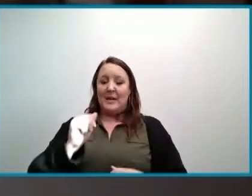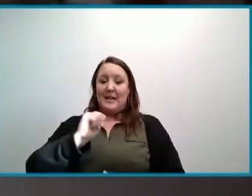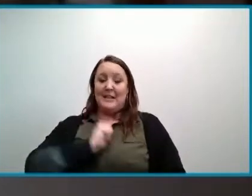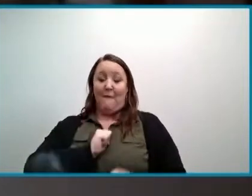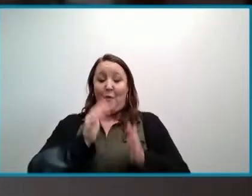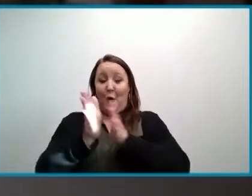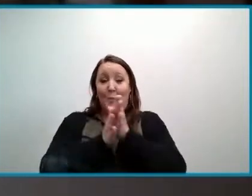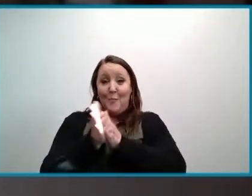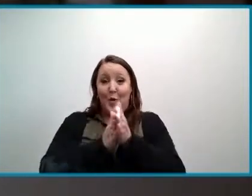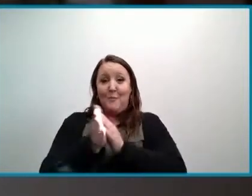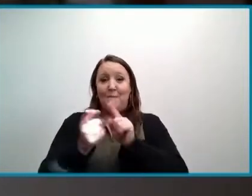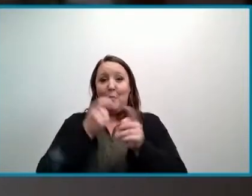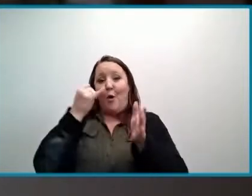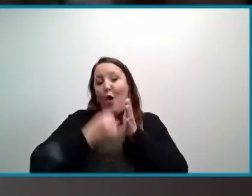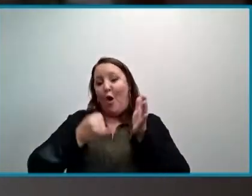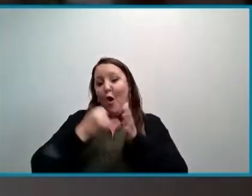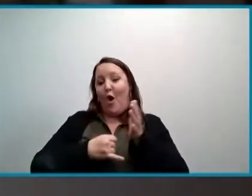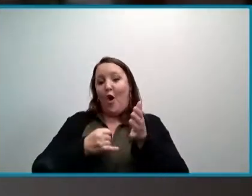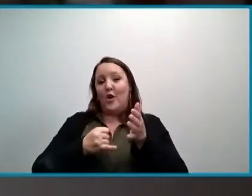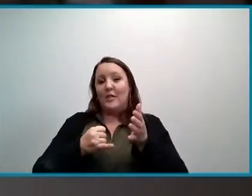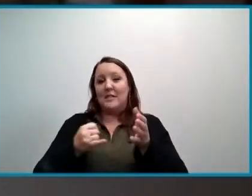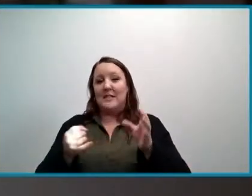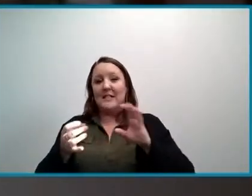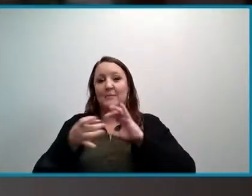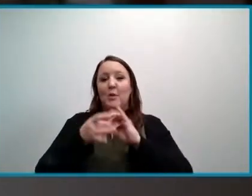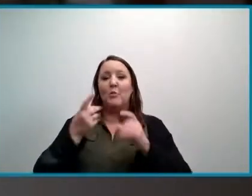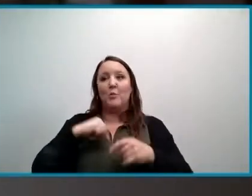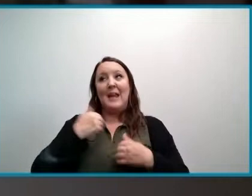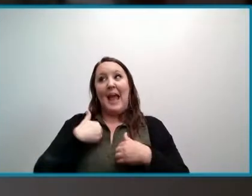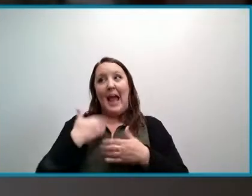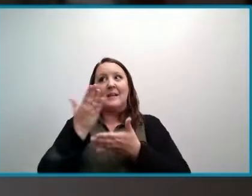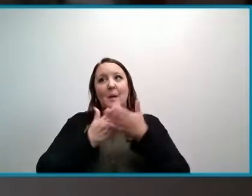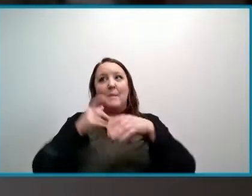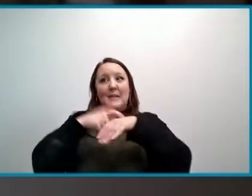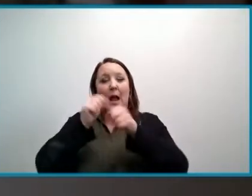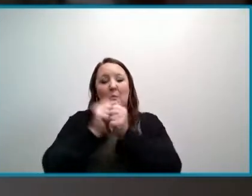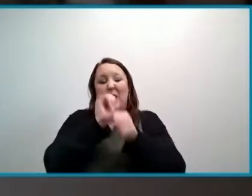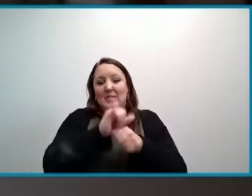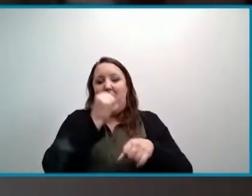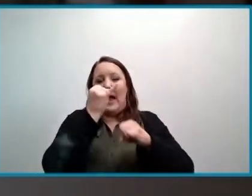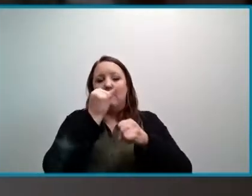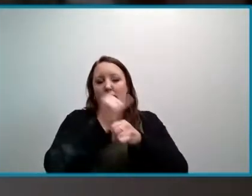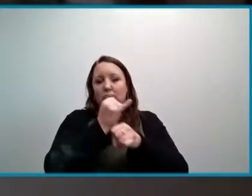because we've had the time in that institution and we know the impact of that work,